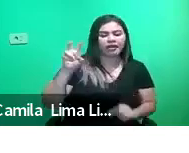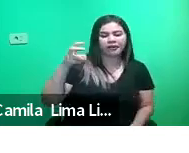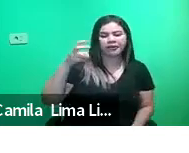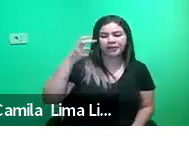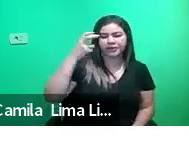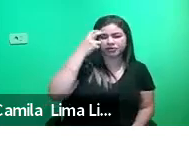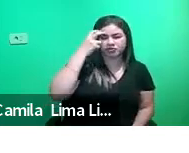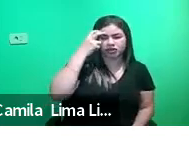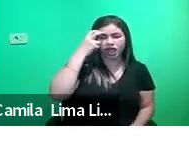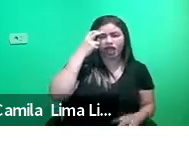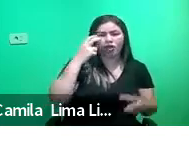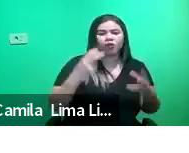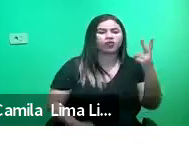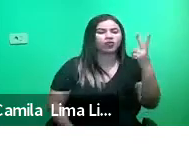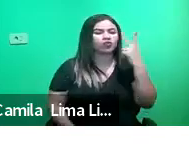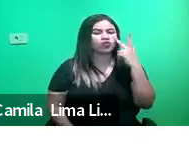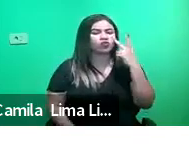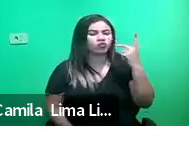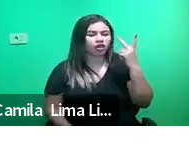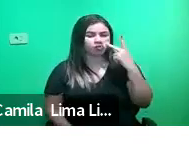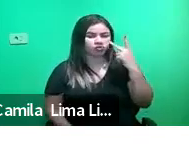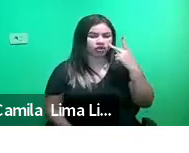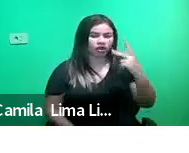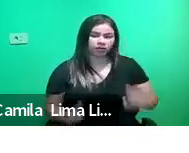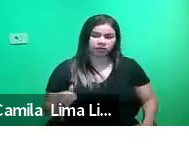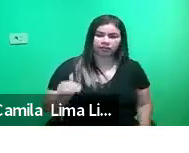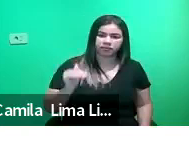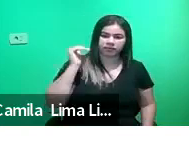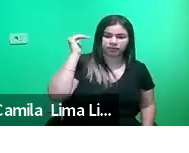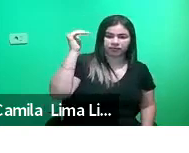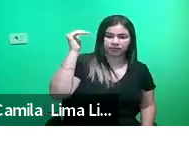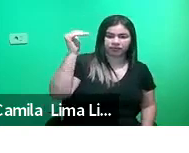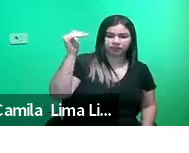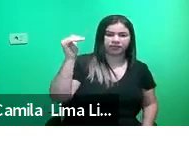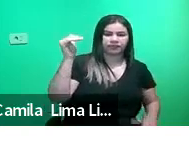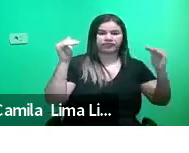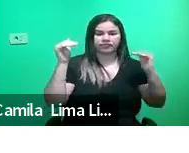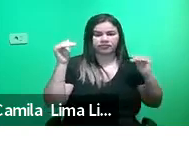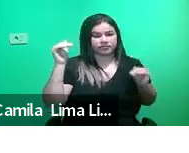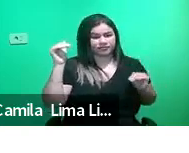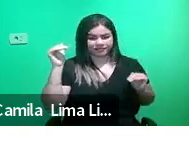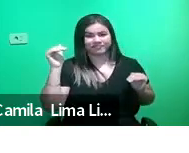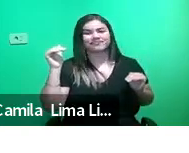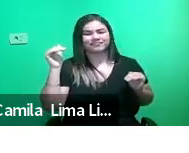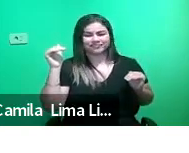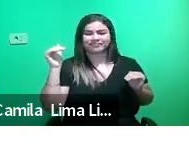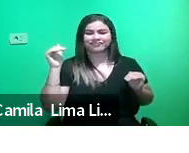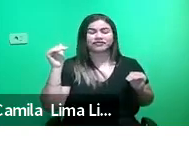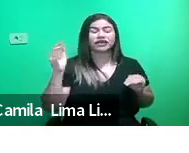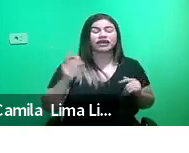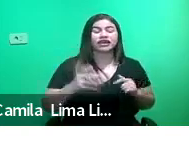cultural and natural is the relation of stimulus response For one form that's the one form that's the lower form the animal